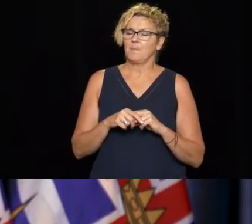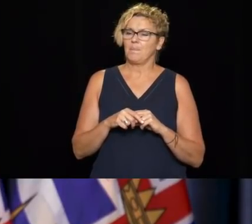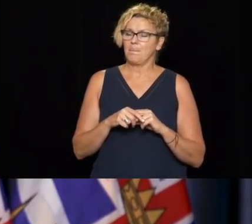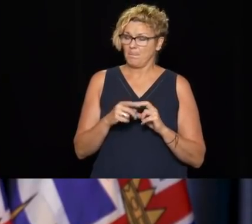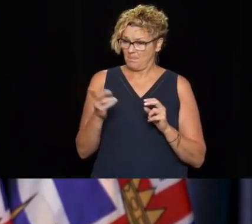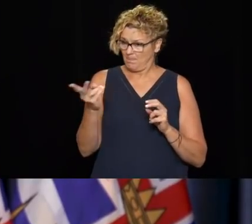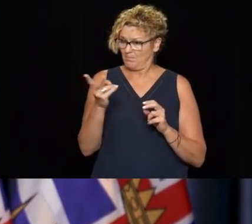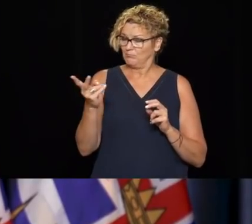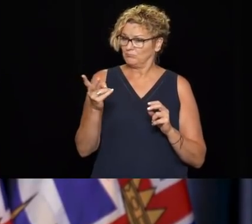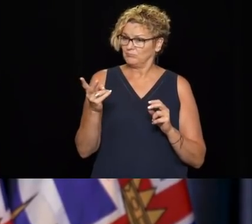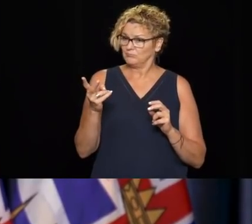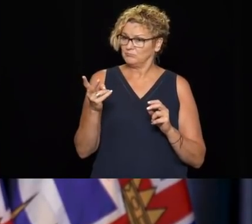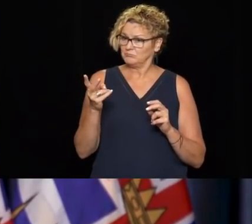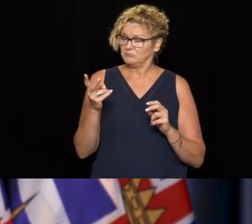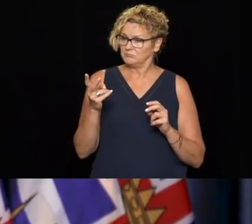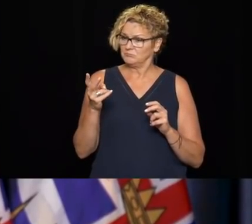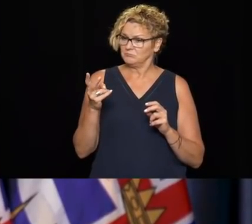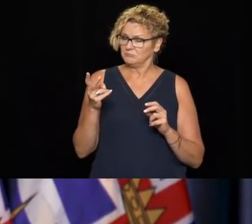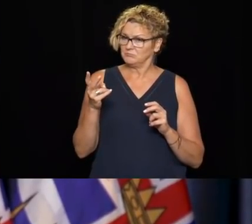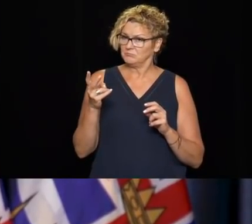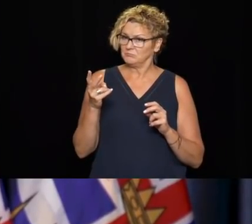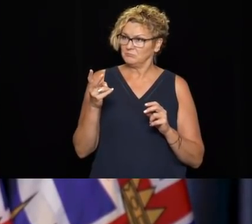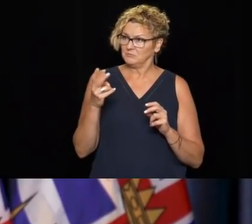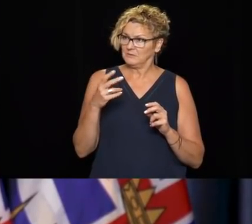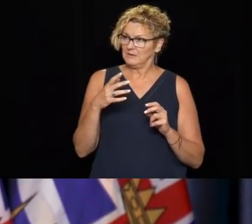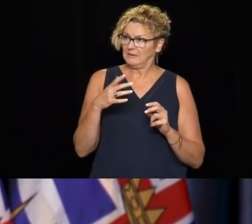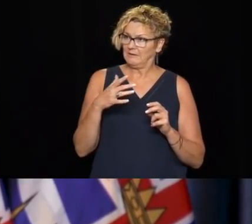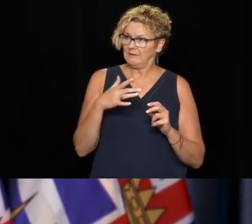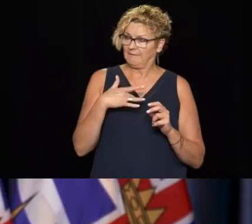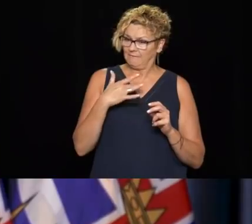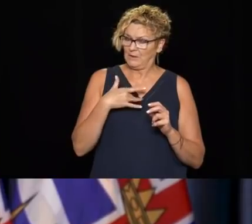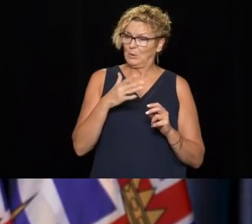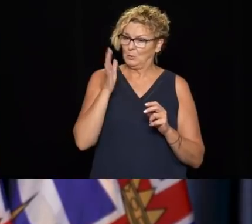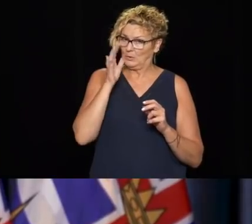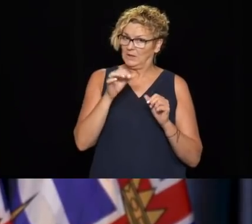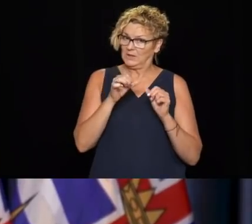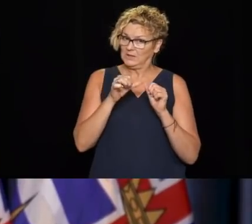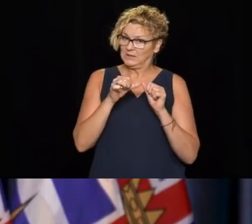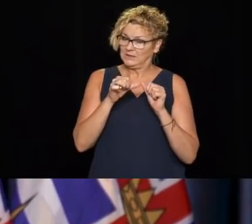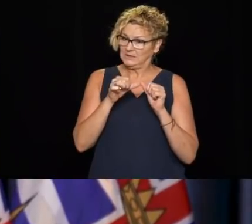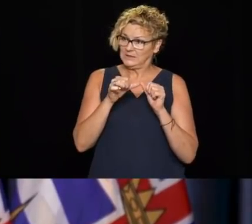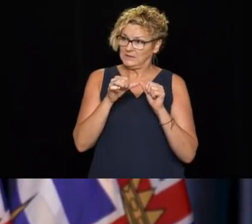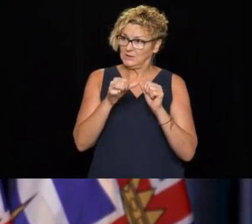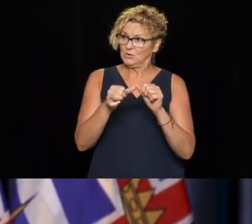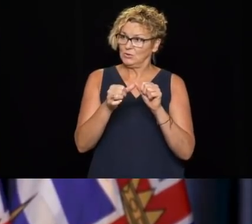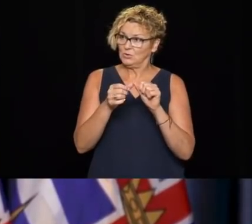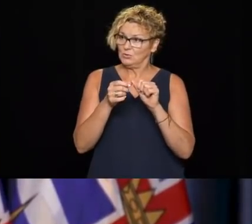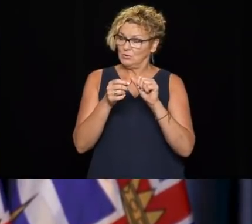it would go right back up to the March levels and even much higher? And how much